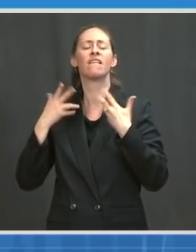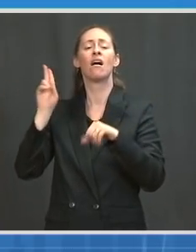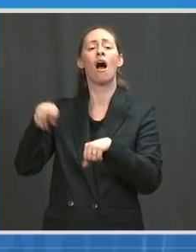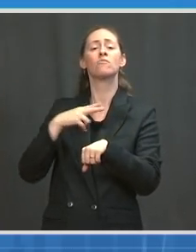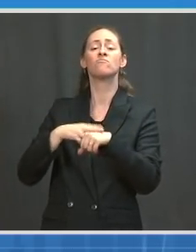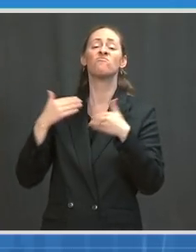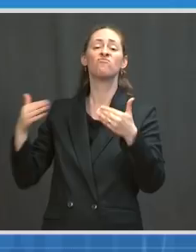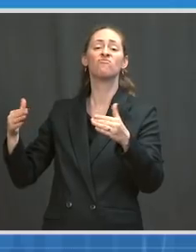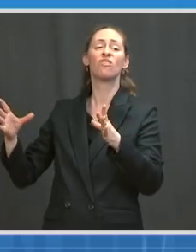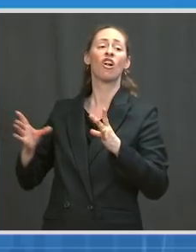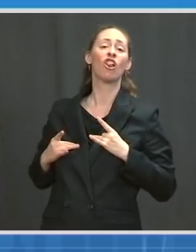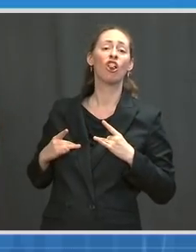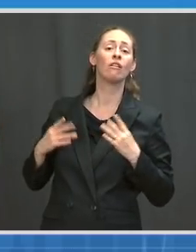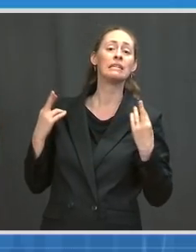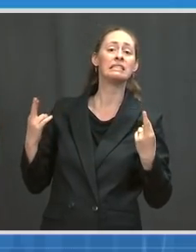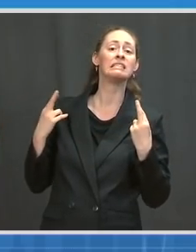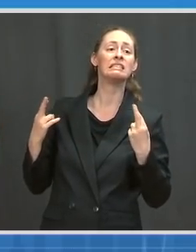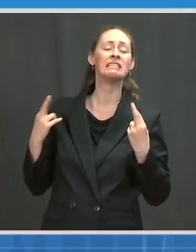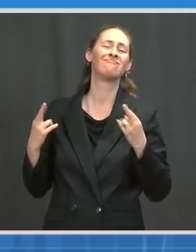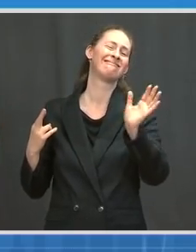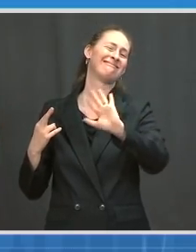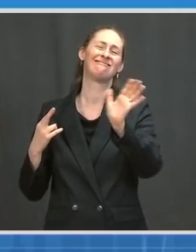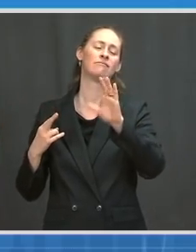So, making it easy, as Andy said,